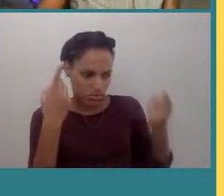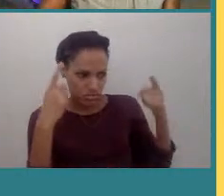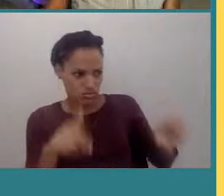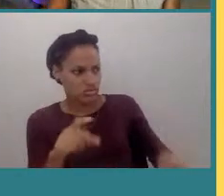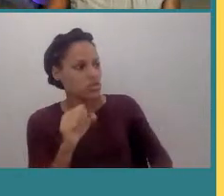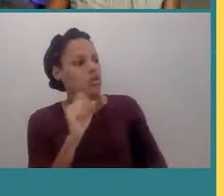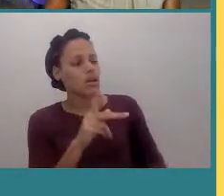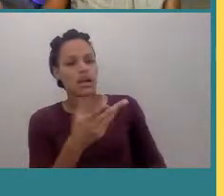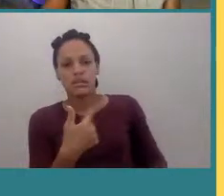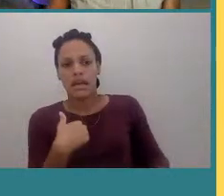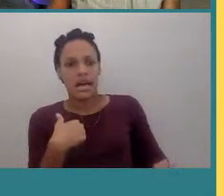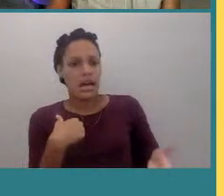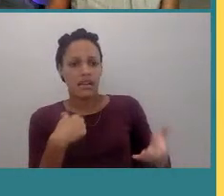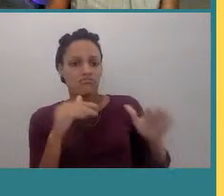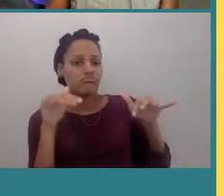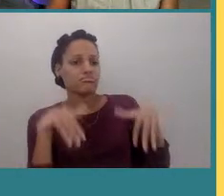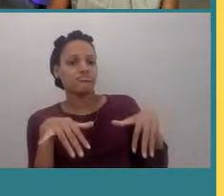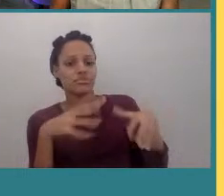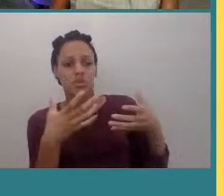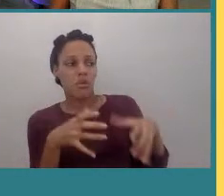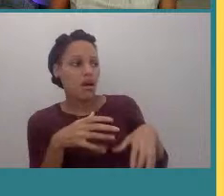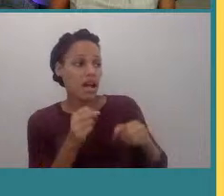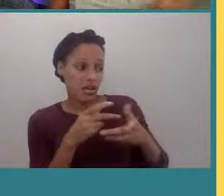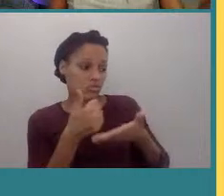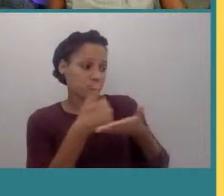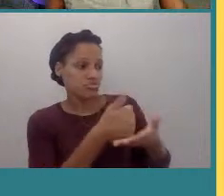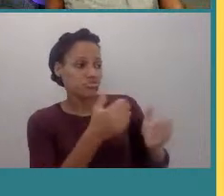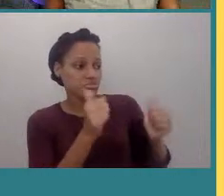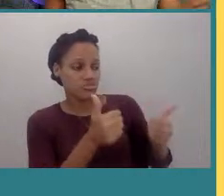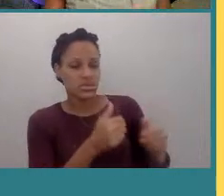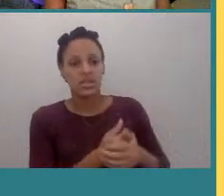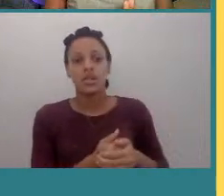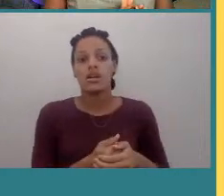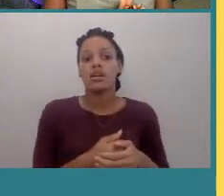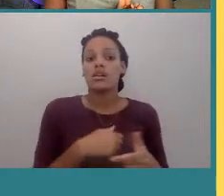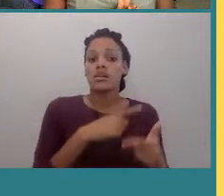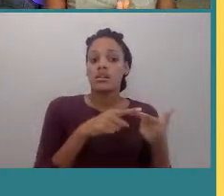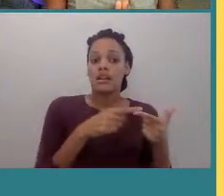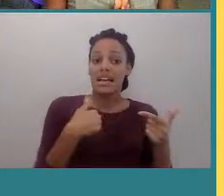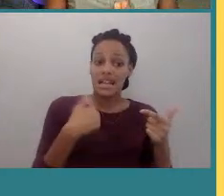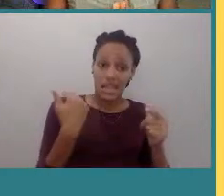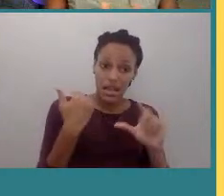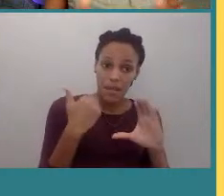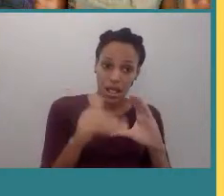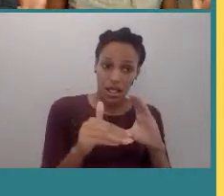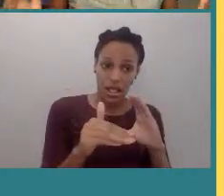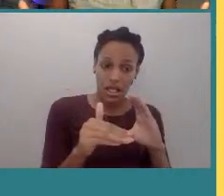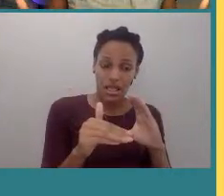reinvest in yourself. I never really knew what that meant until three years ago. What